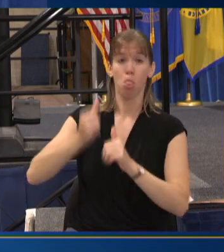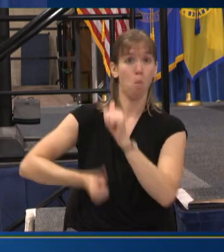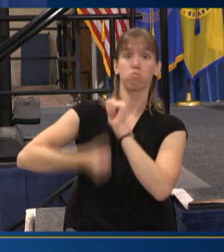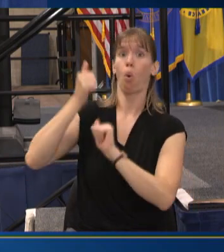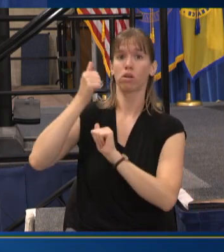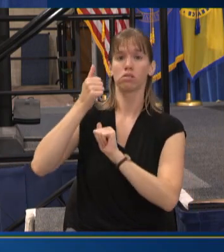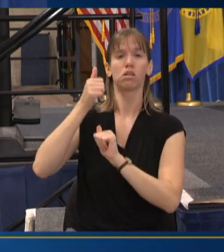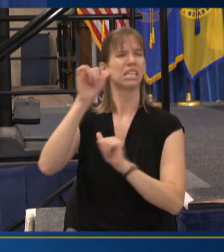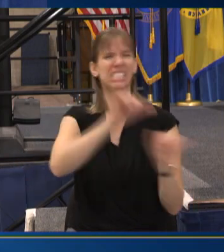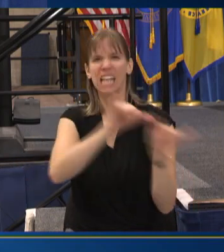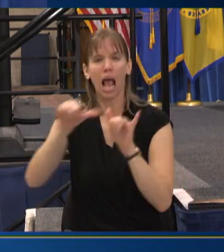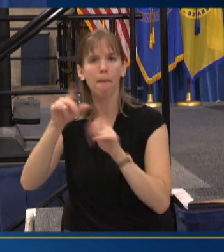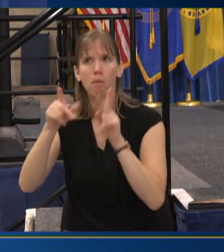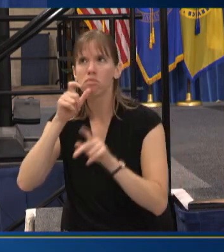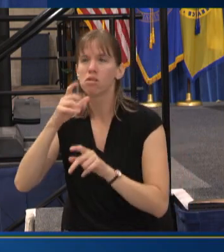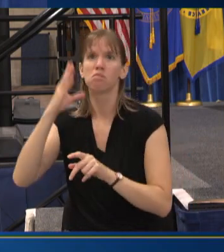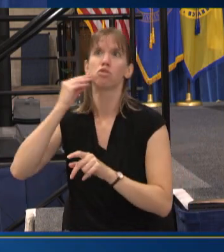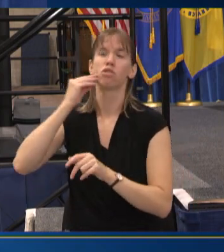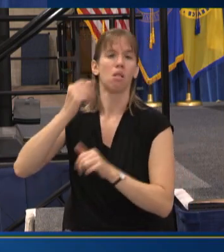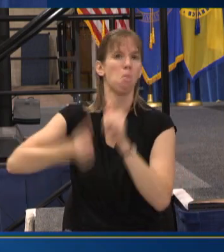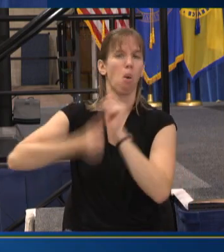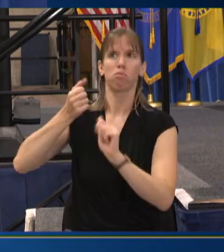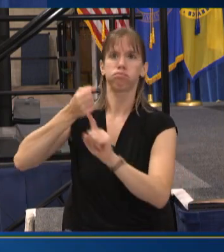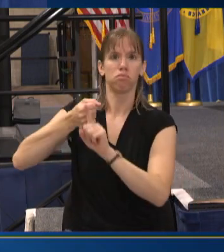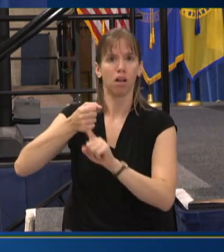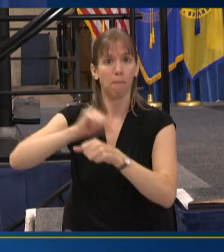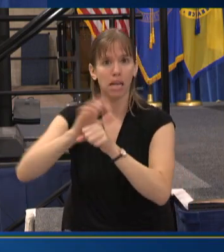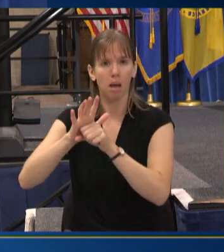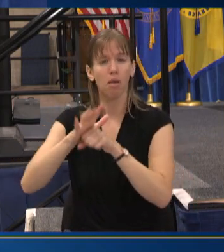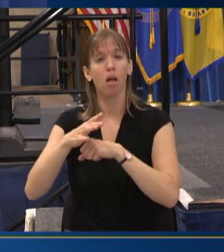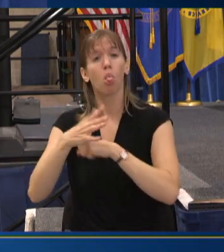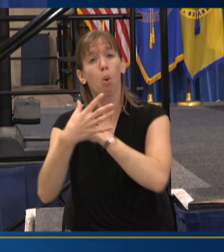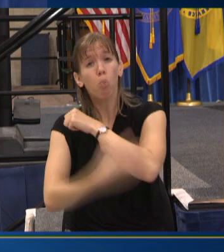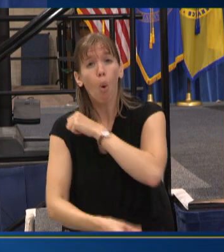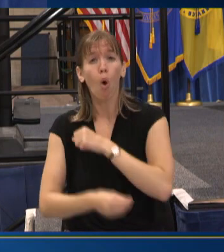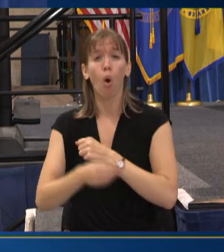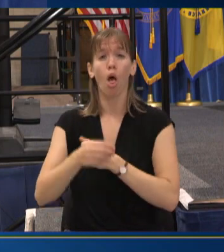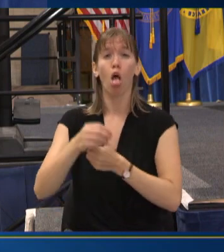pandemic the poor, vulnerable, and marginalized communities.